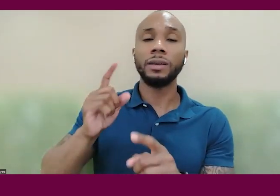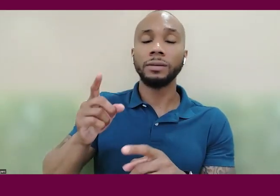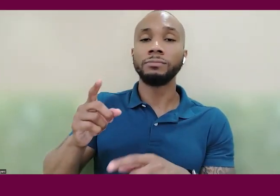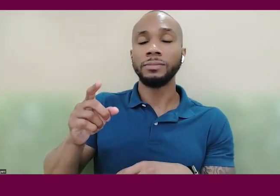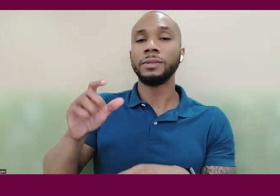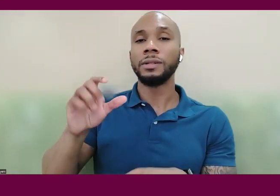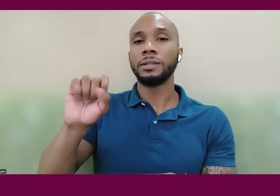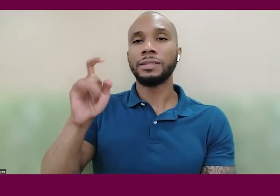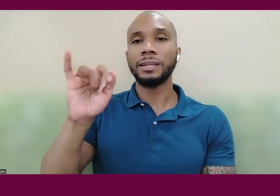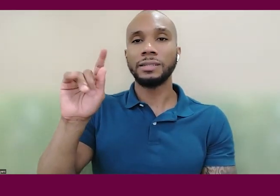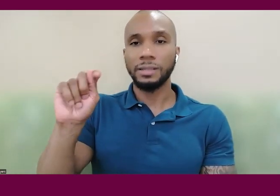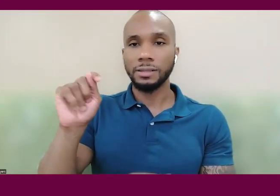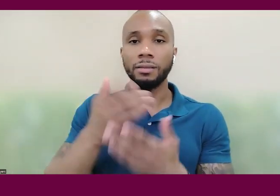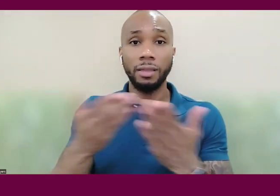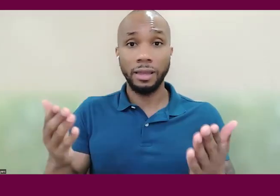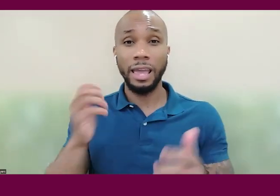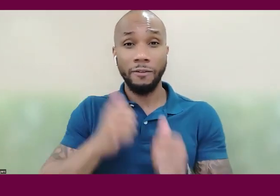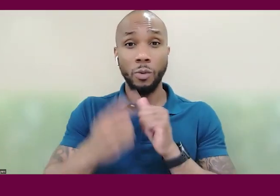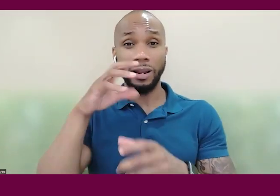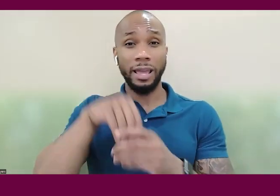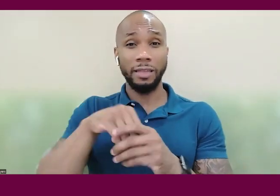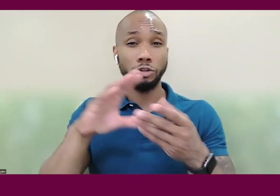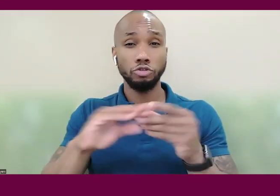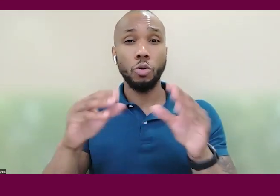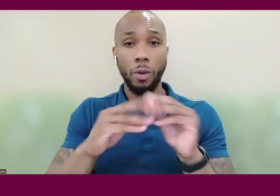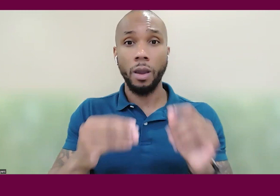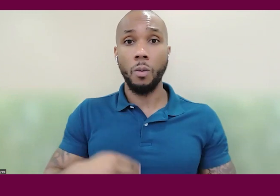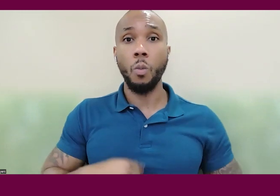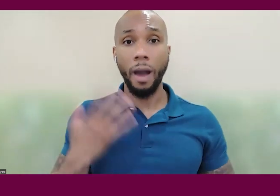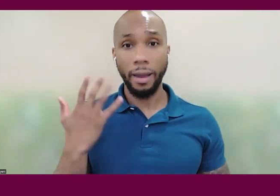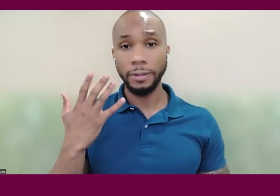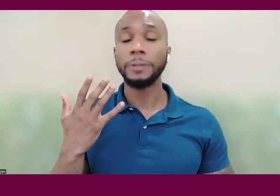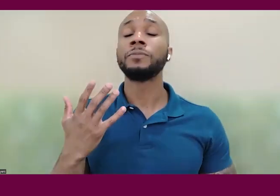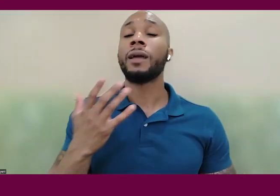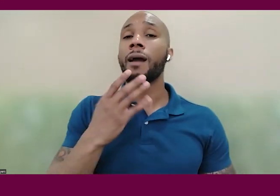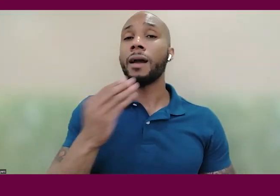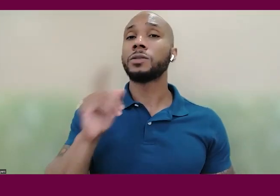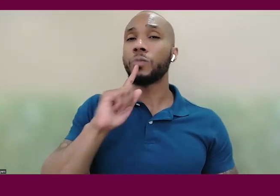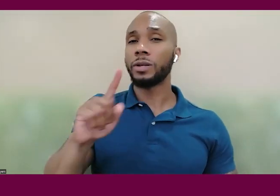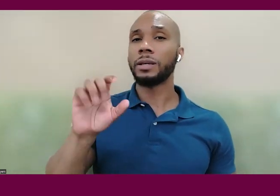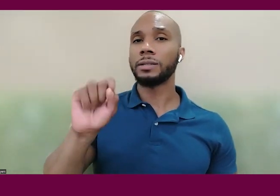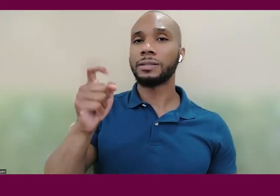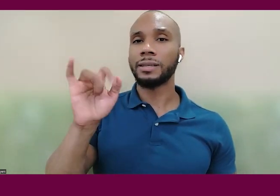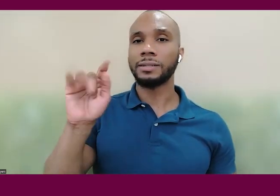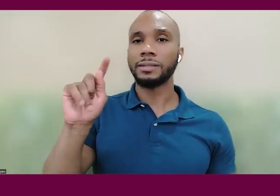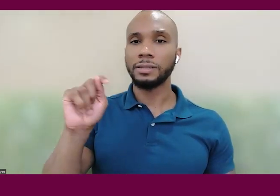All these people are white. Everybody involved in this story is white. Saying some very sexist things.